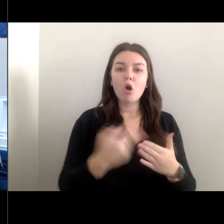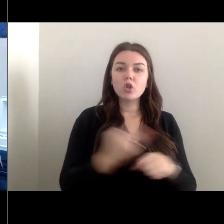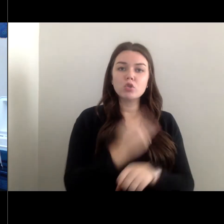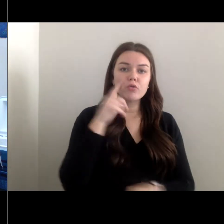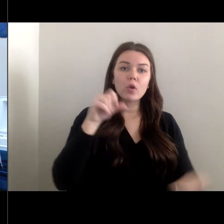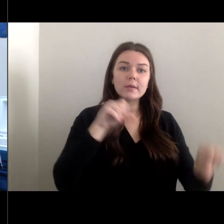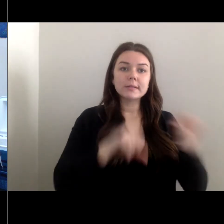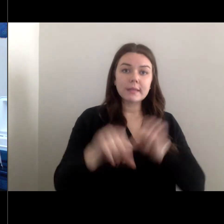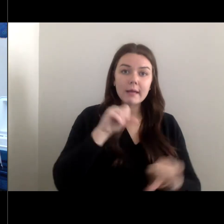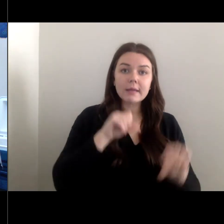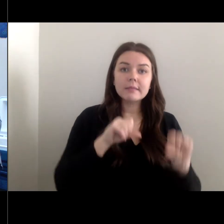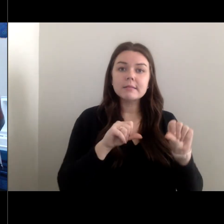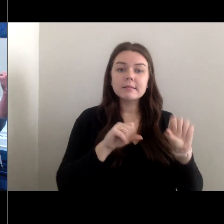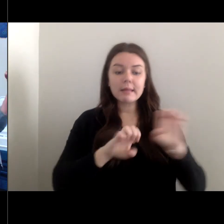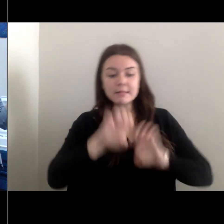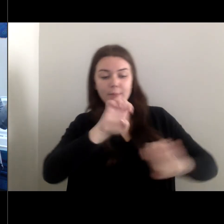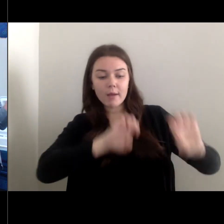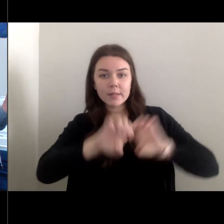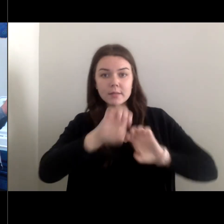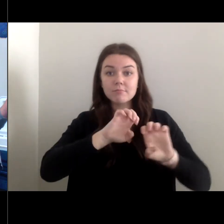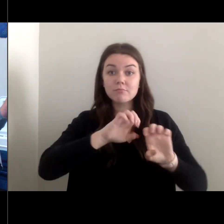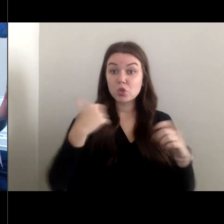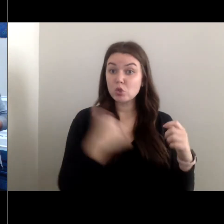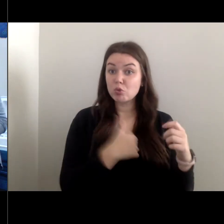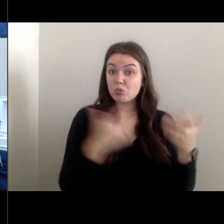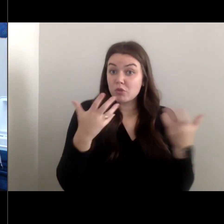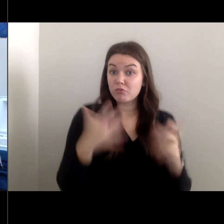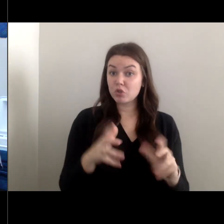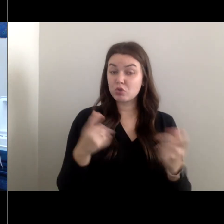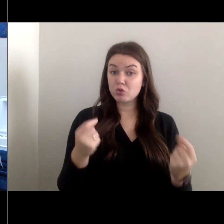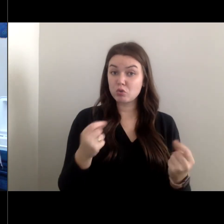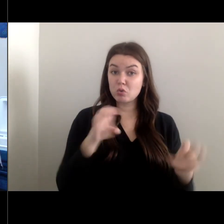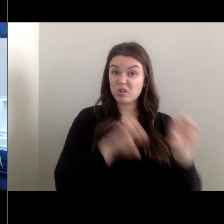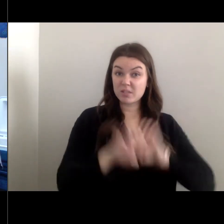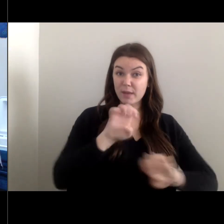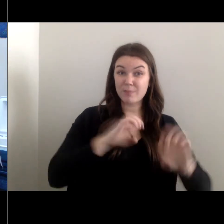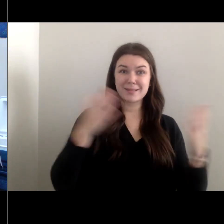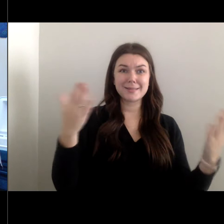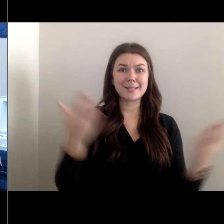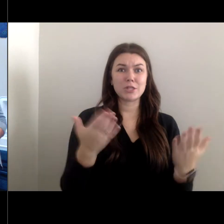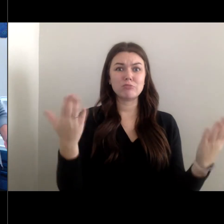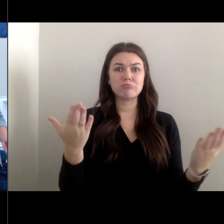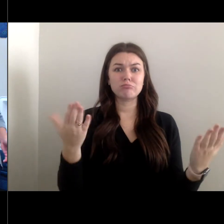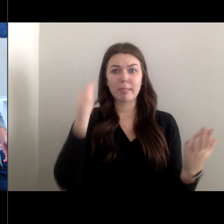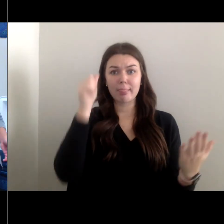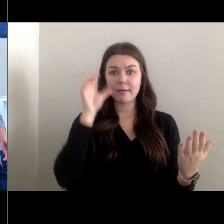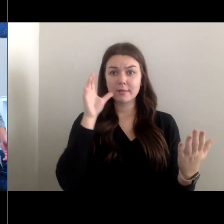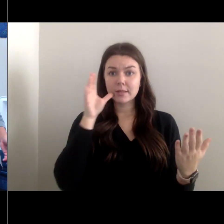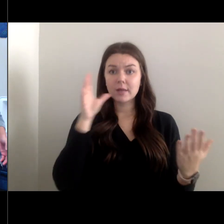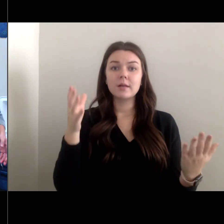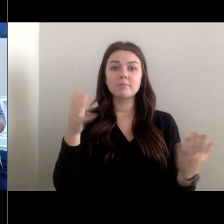But we've actually done some experiments right out here in our front yard, which is basically the Gulf of Alaska,